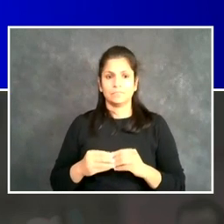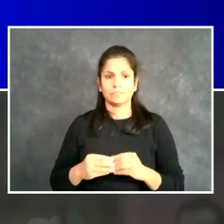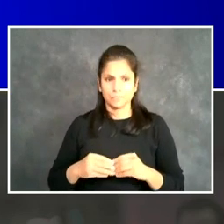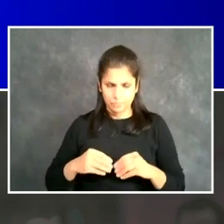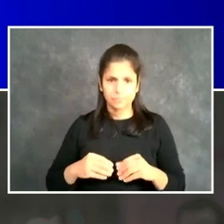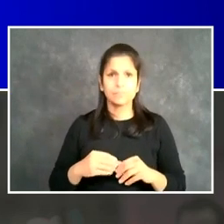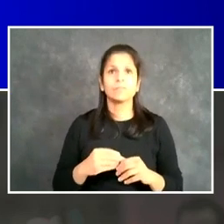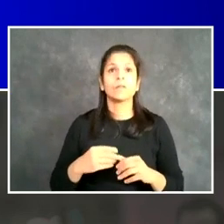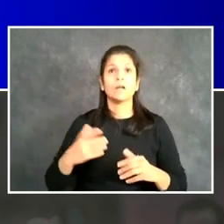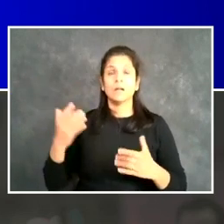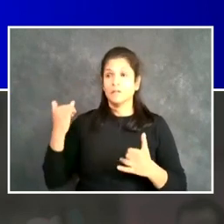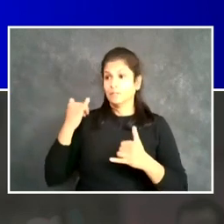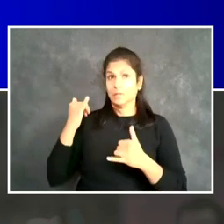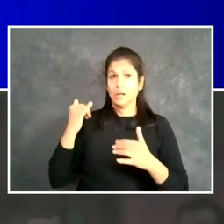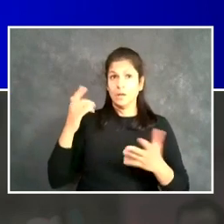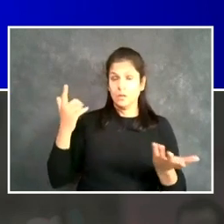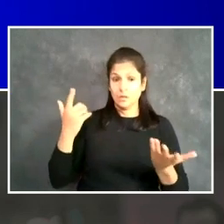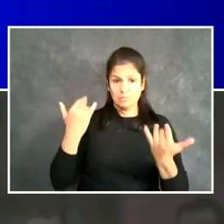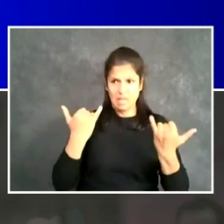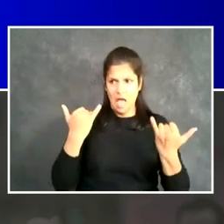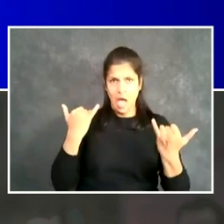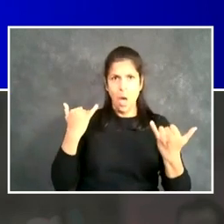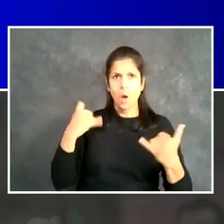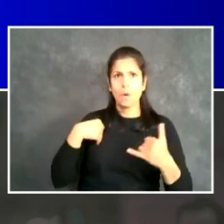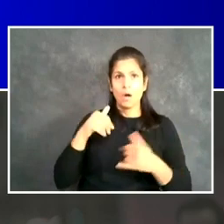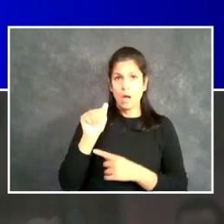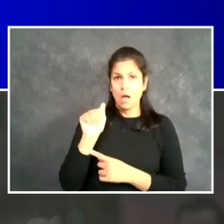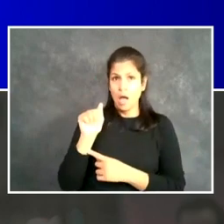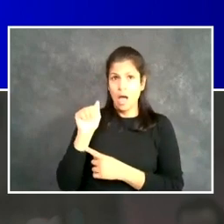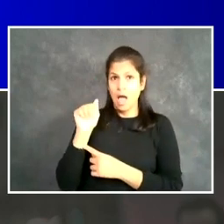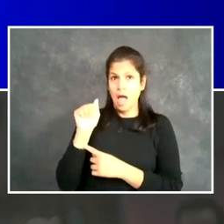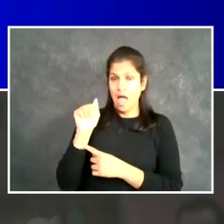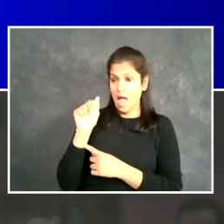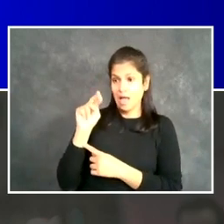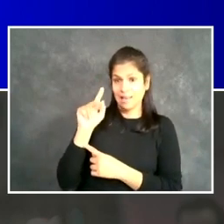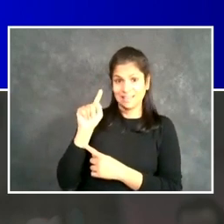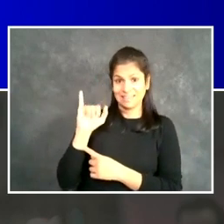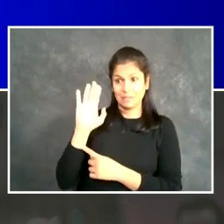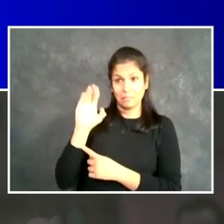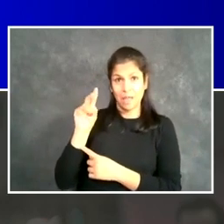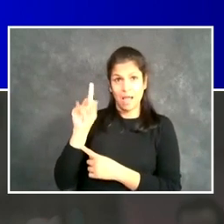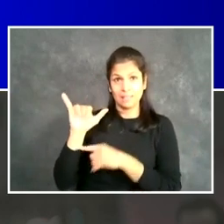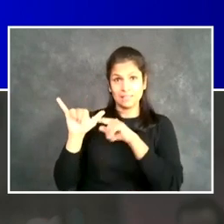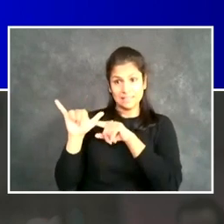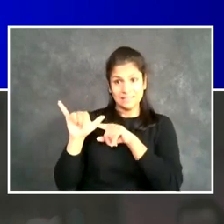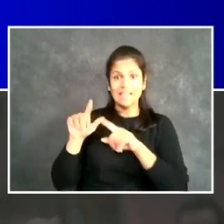WHAT WE KNOW AND WHAT WE DON'T KNOW WHEN IT COMES TO ANTIBODY